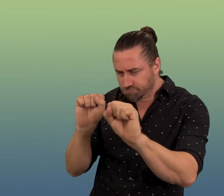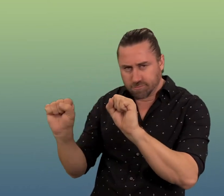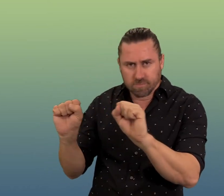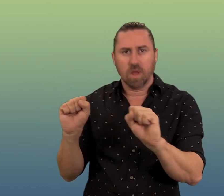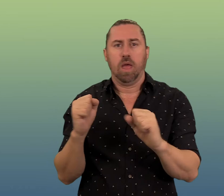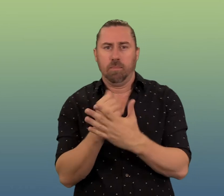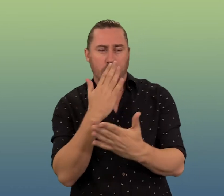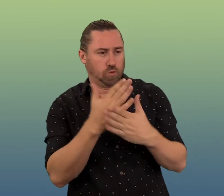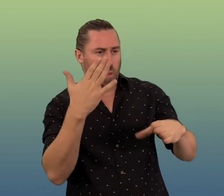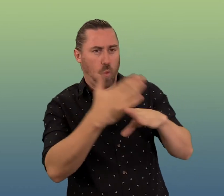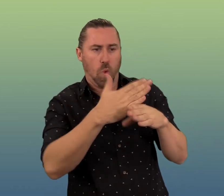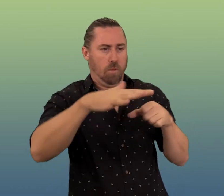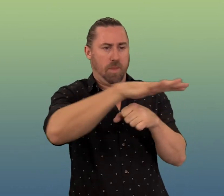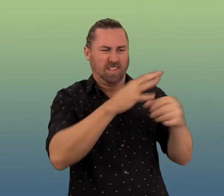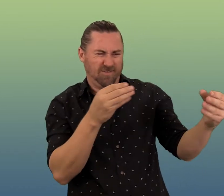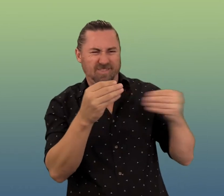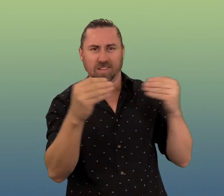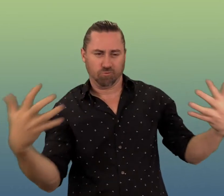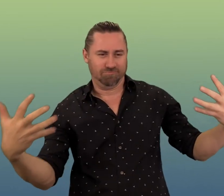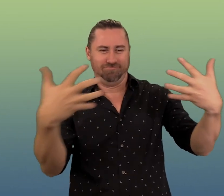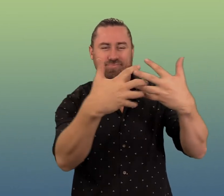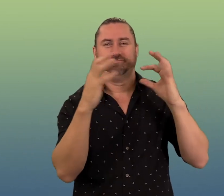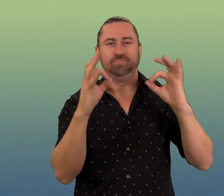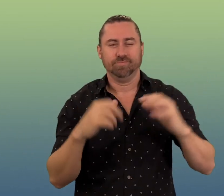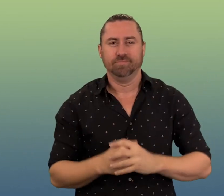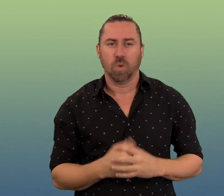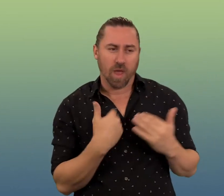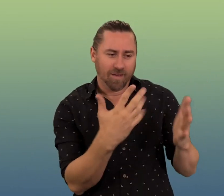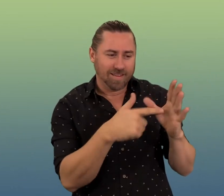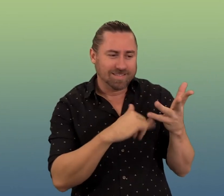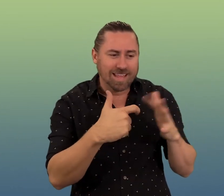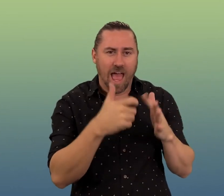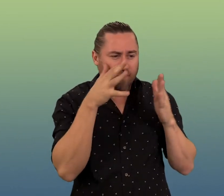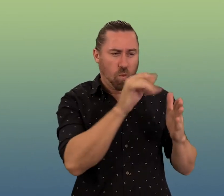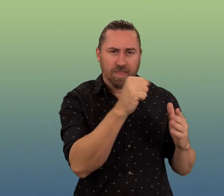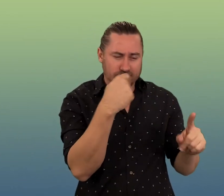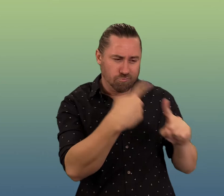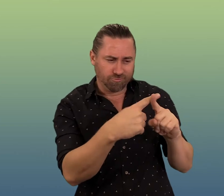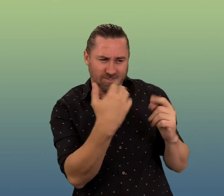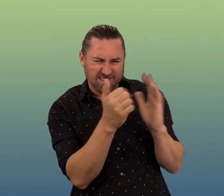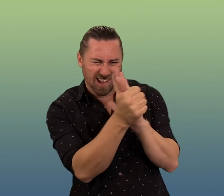diversity confident workplace, flexibility and strengths based tasks and roles.